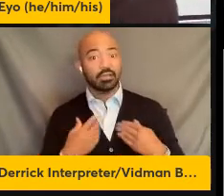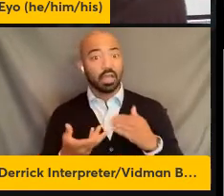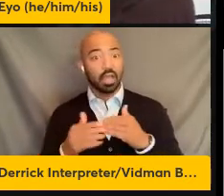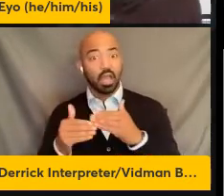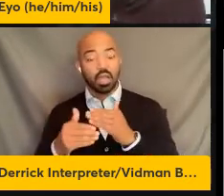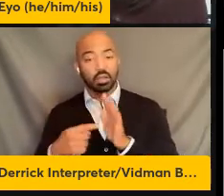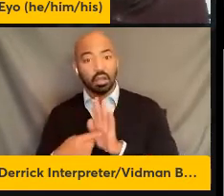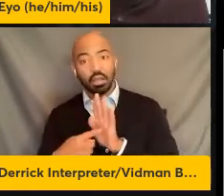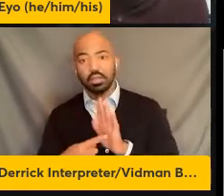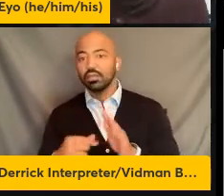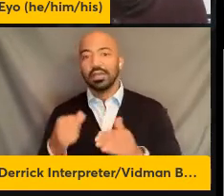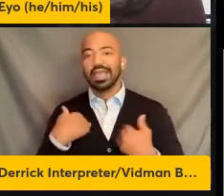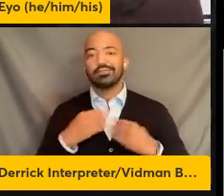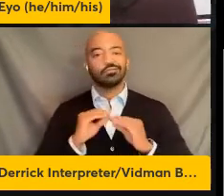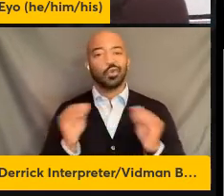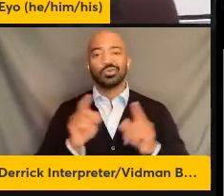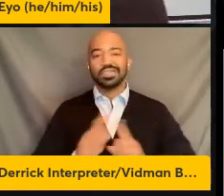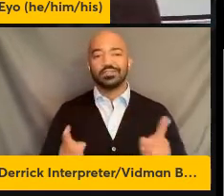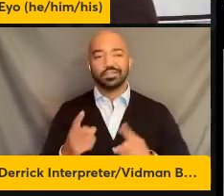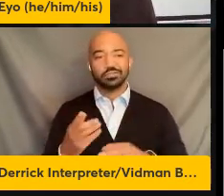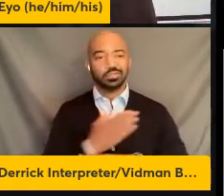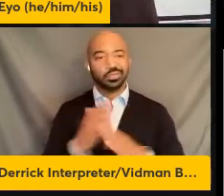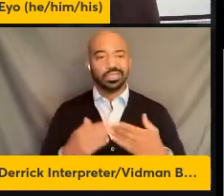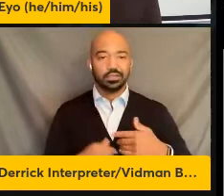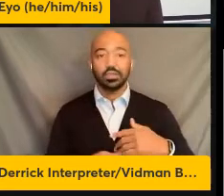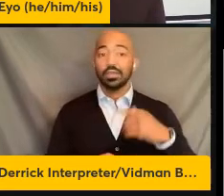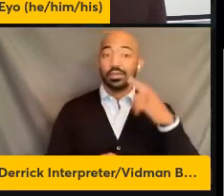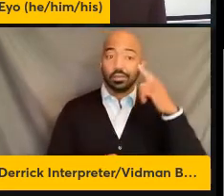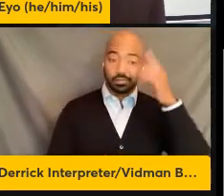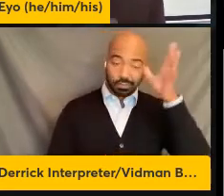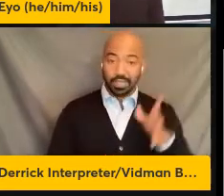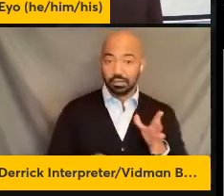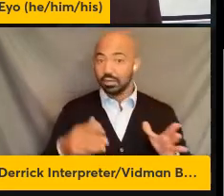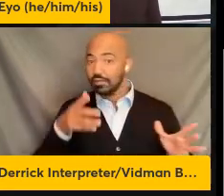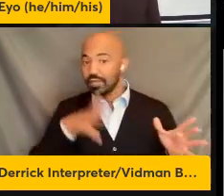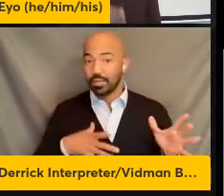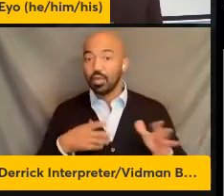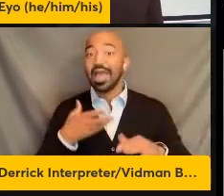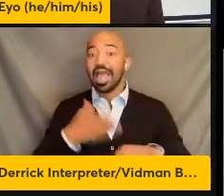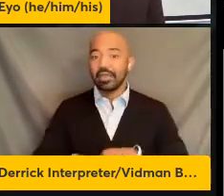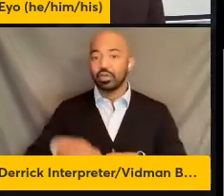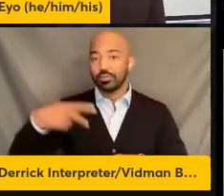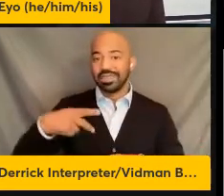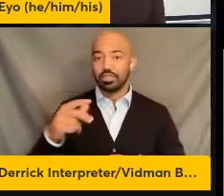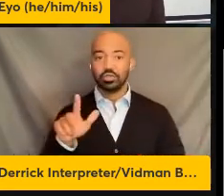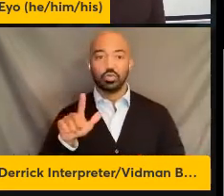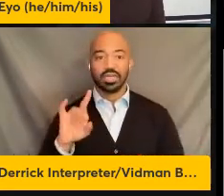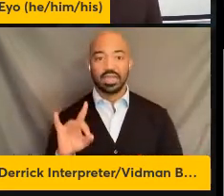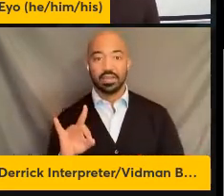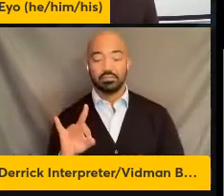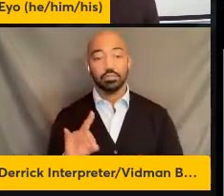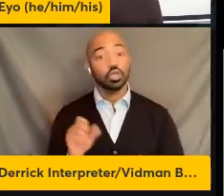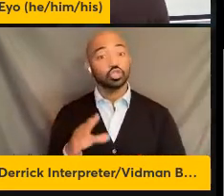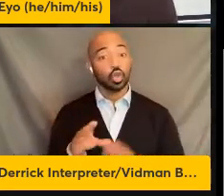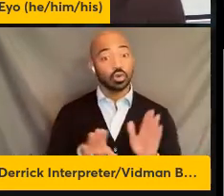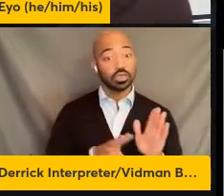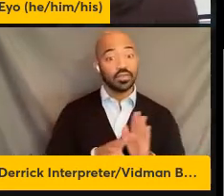across sex between males and females up to p 28. So during the developmental paradigm, or context, there's not a lot of